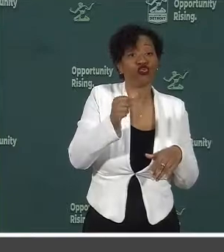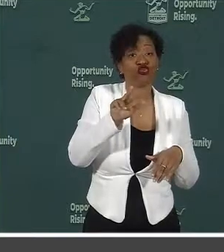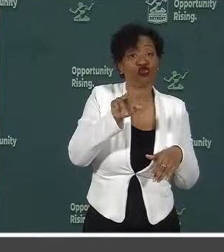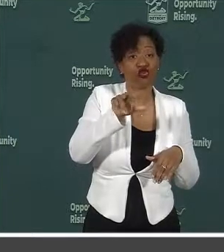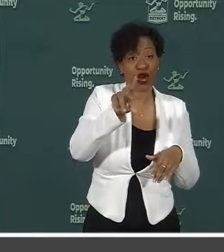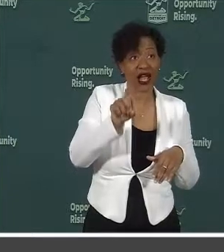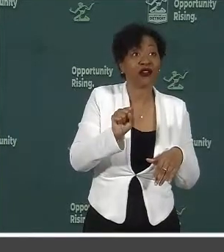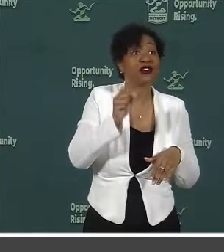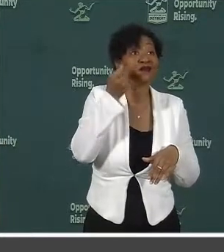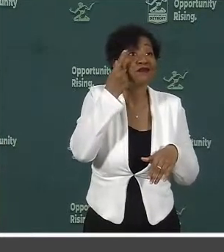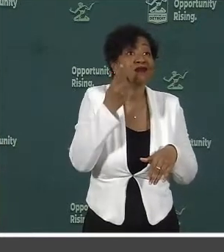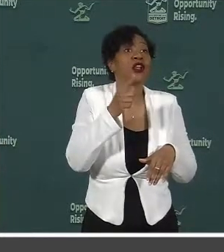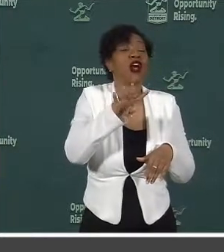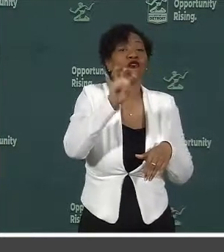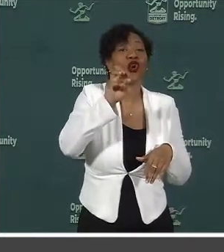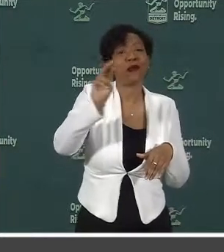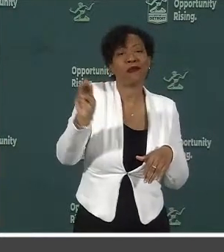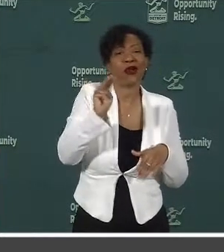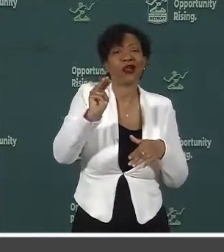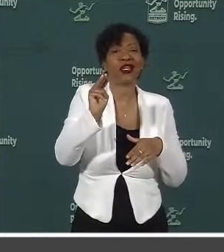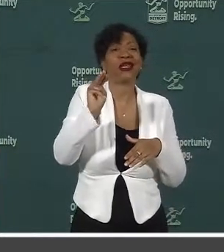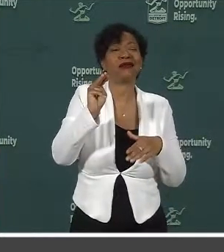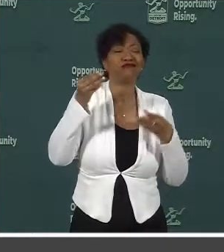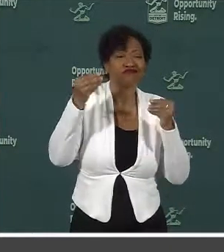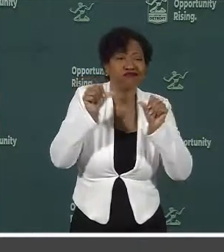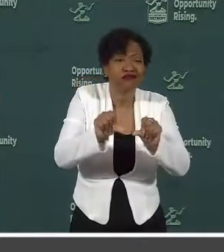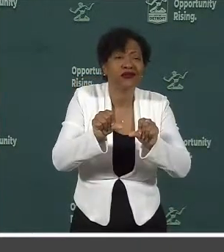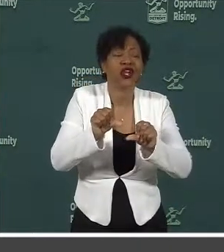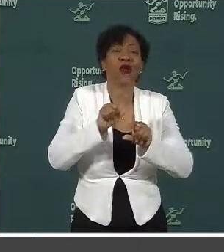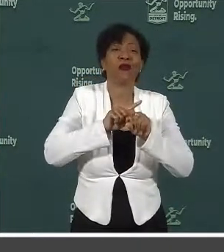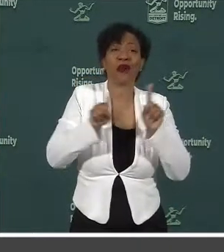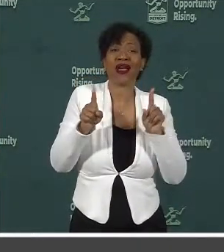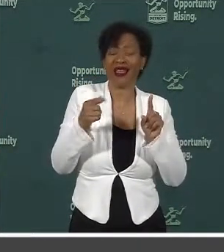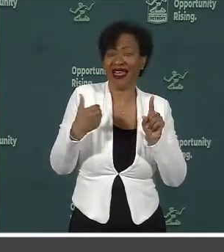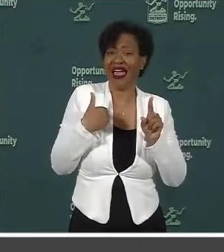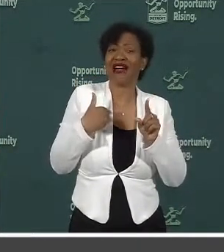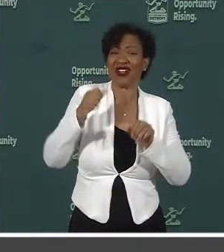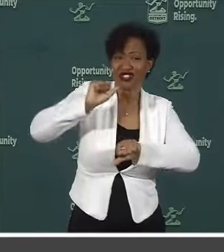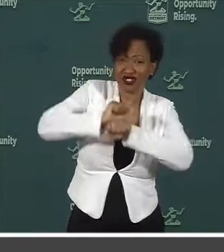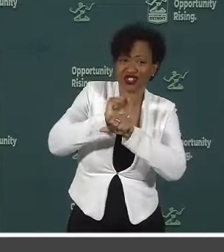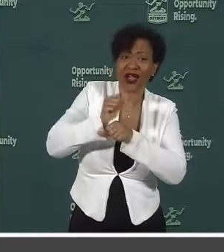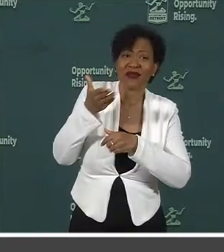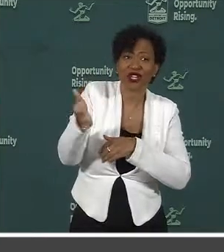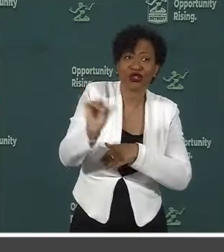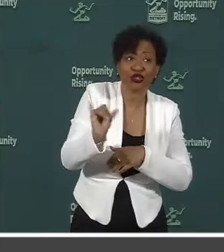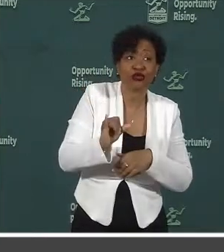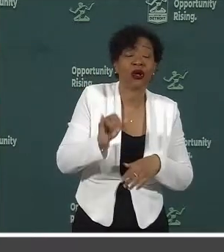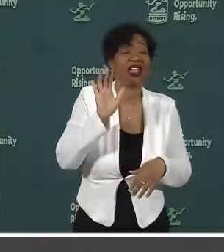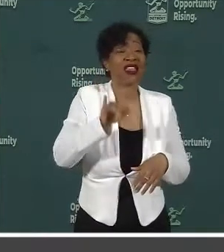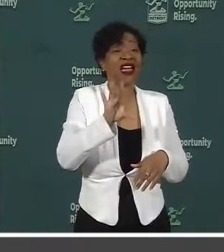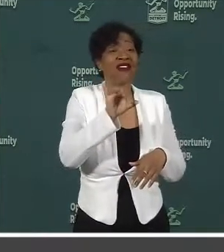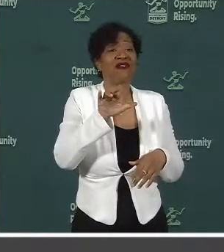TO THAT SITE BUT THAT WASN'T ENOUGH FAIRGROUNDS THERE'S A LOT OF EMOTIONAL ATTACHMENT I TOOK MY KIDS THERE TO SEE THE